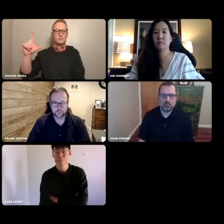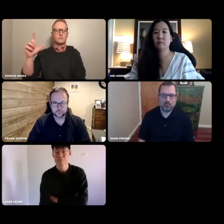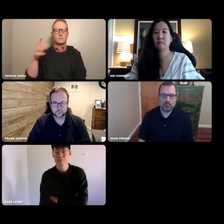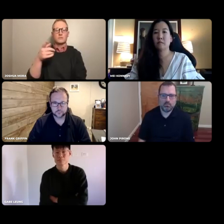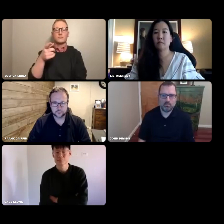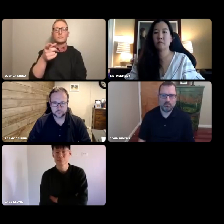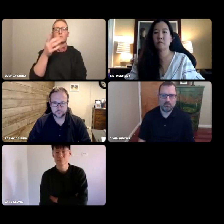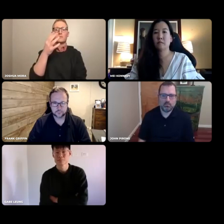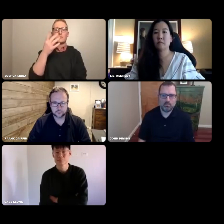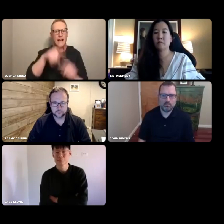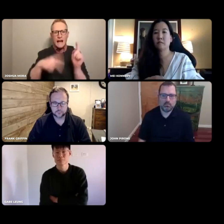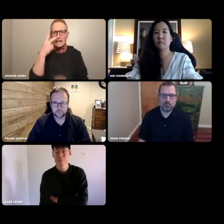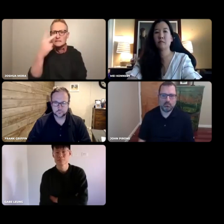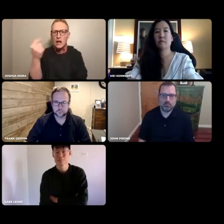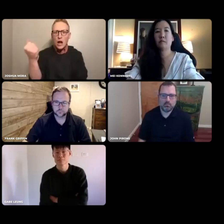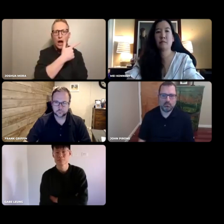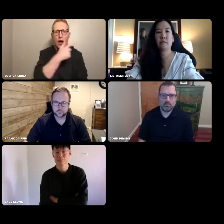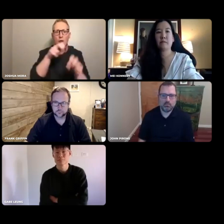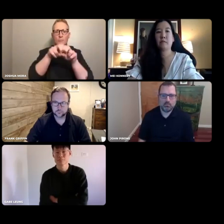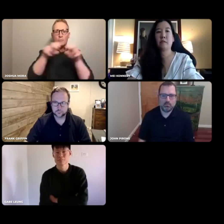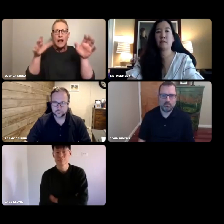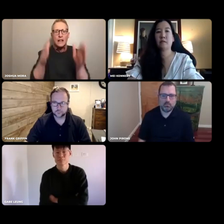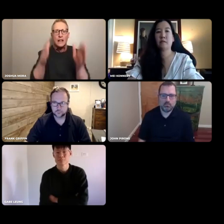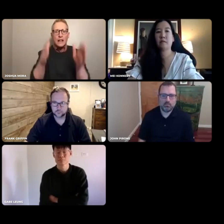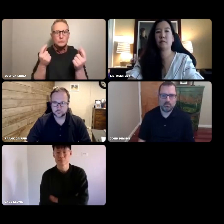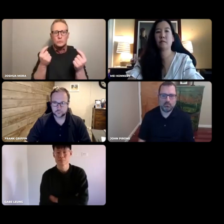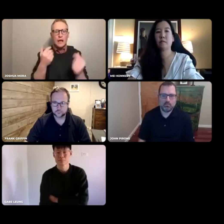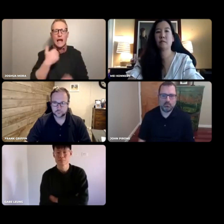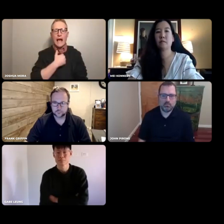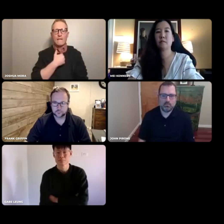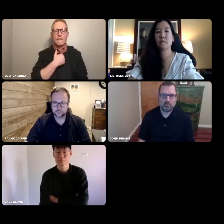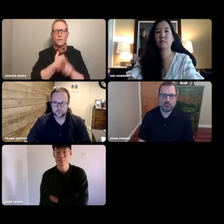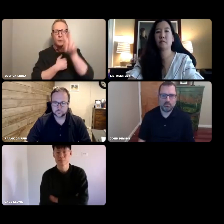This panel can be accessed in full-screen.